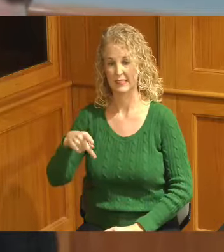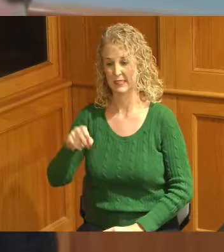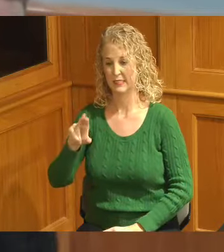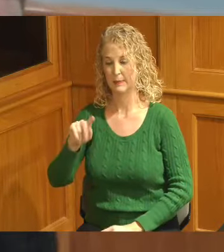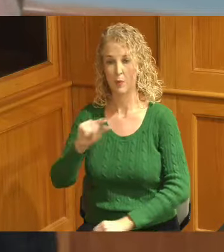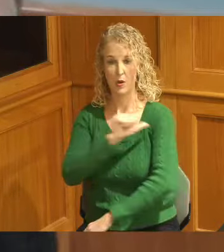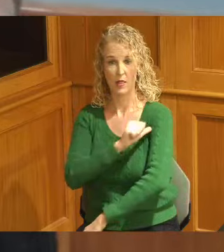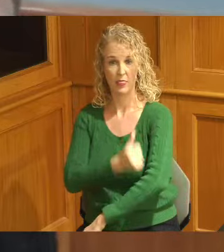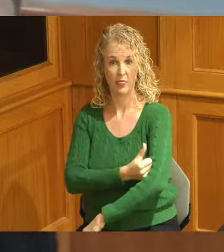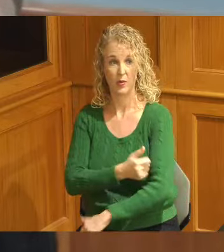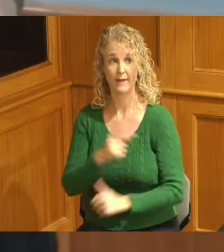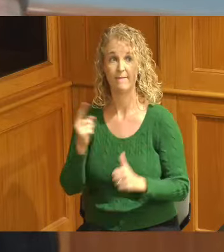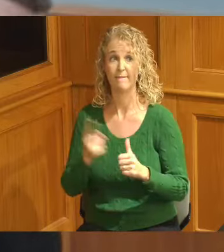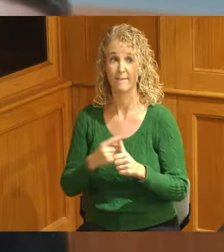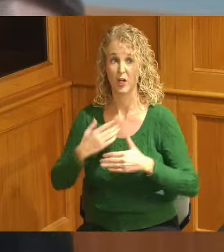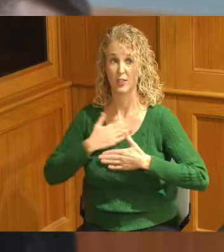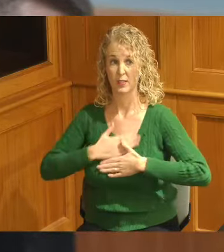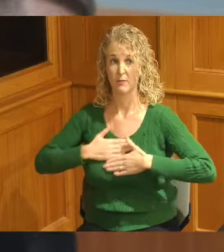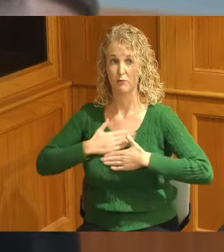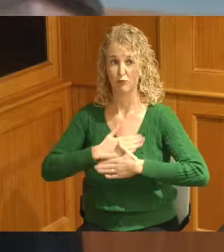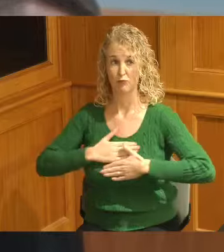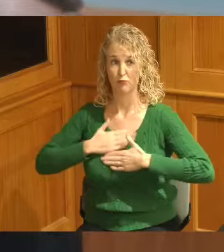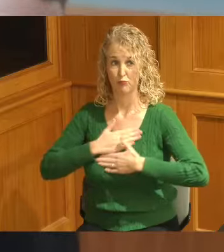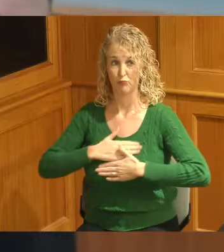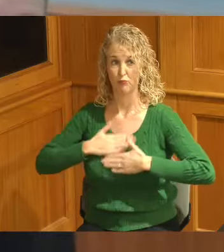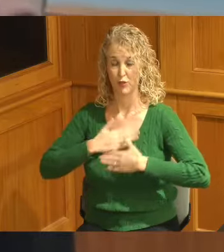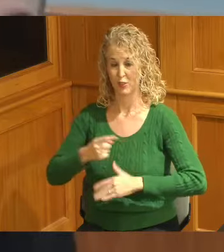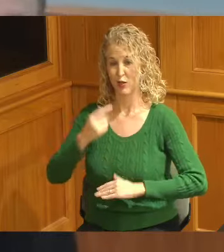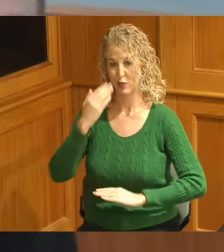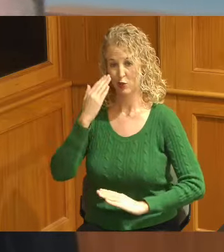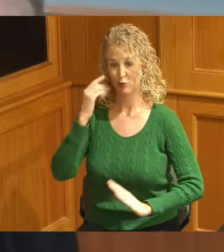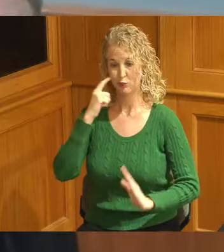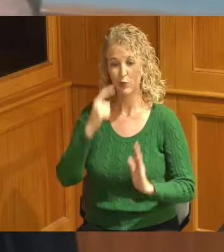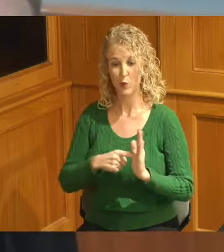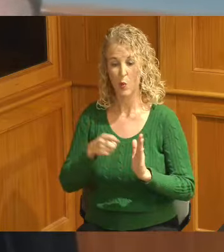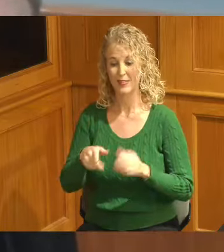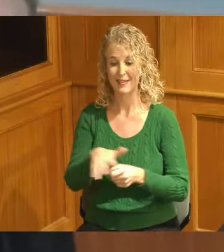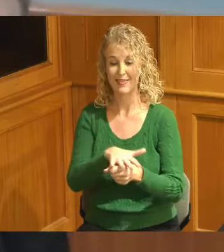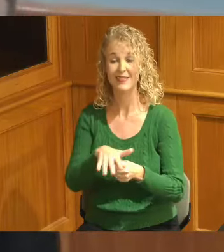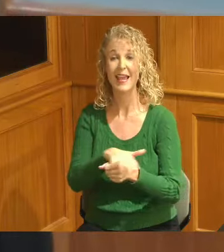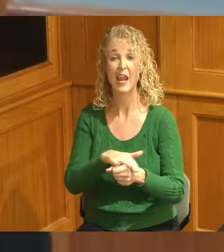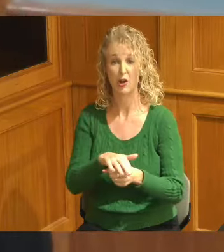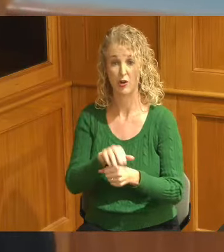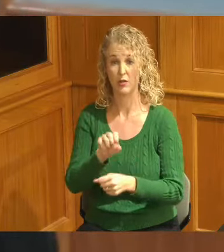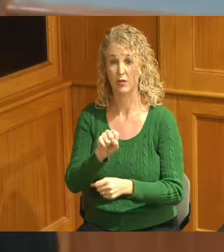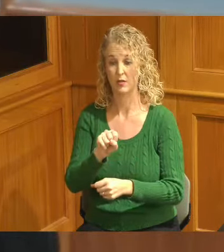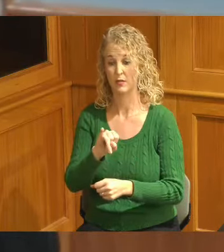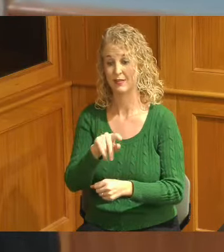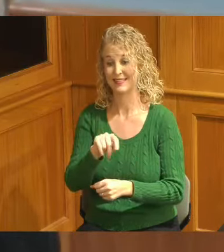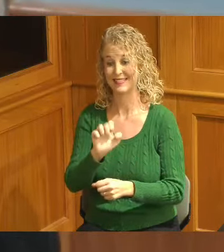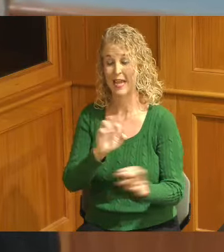want to start off by saying that we do appreciate your acknowledgement of the priority of economic development. You've continued to invest in site readiness for years. It, you know, takes time